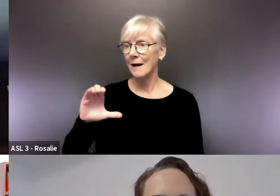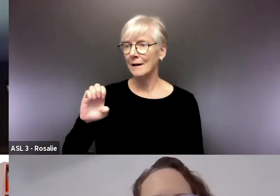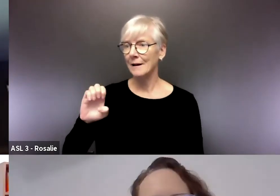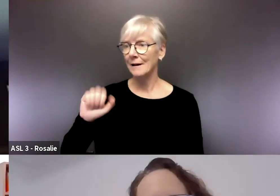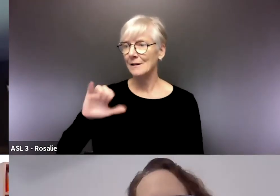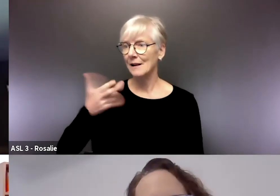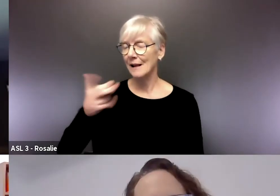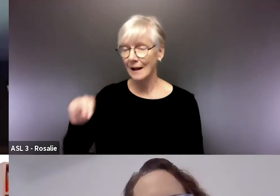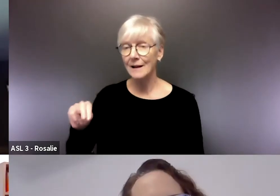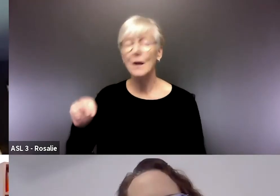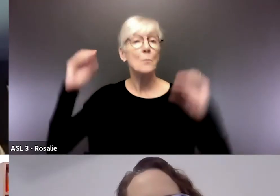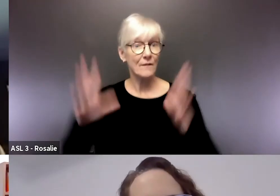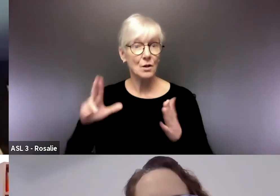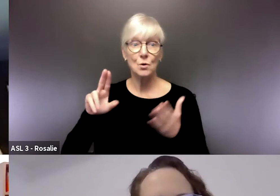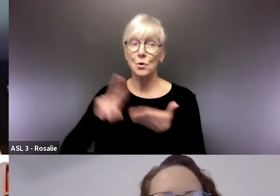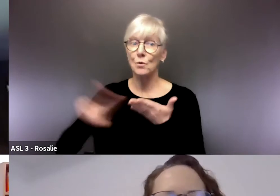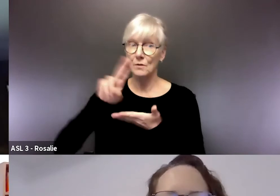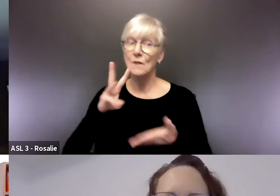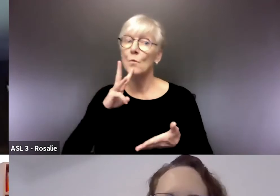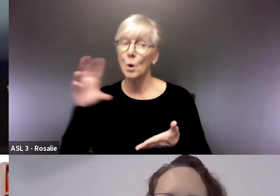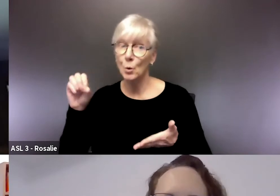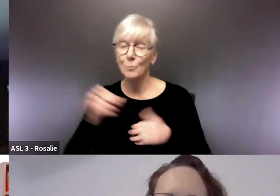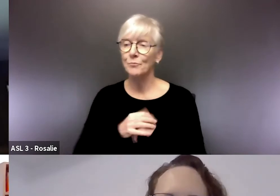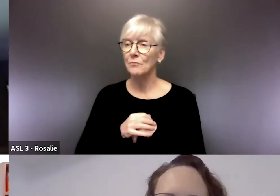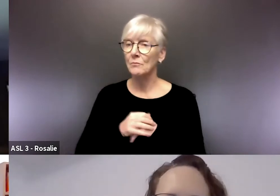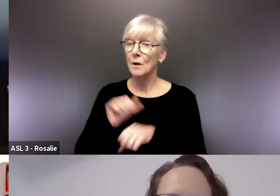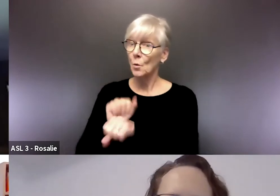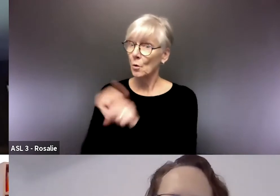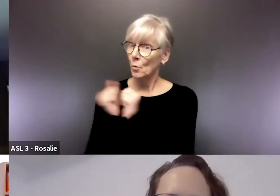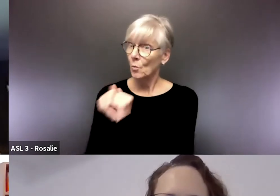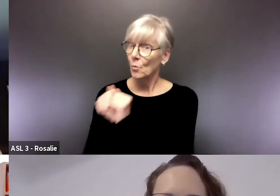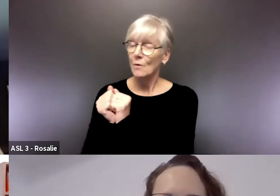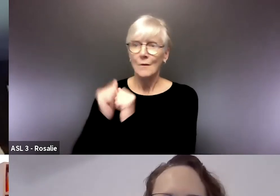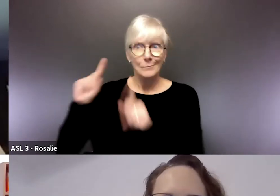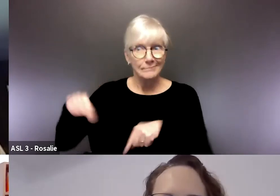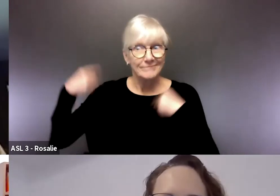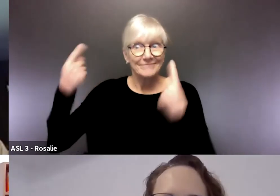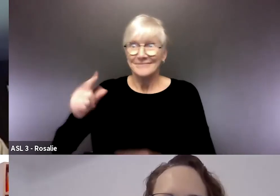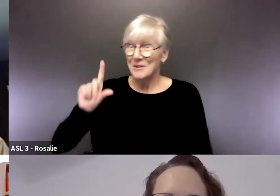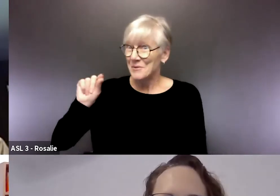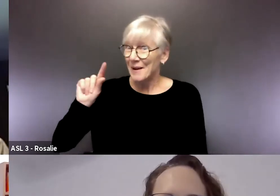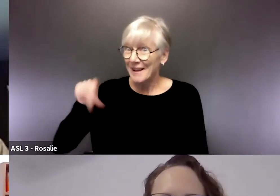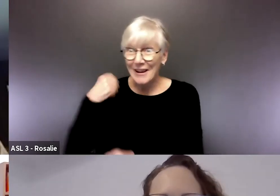Waterloo. I've worked with Ellen for almost 20 years and I just think she's the best